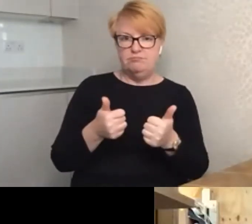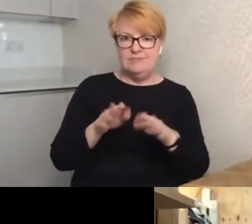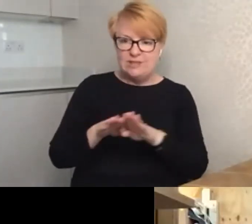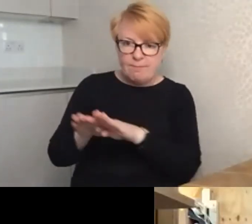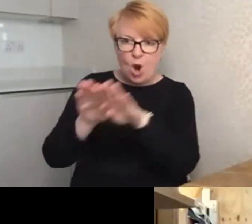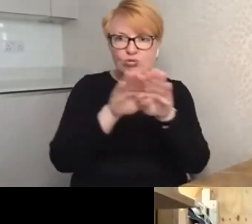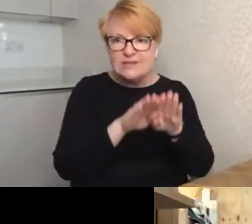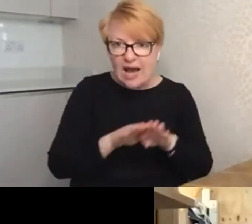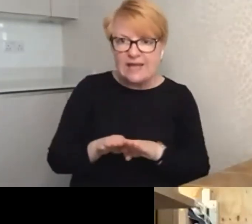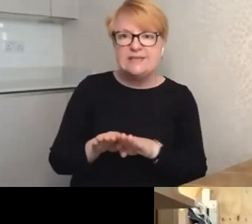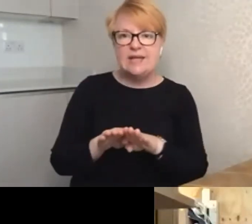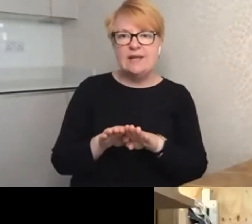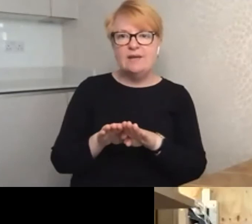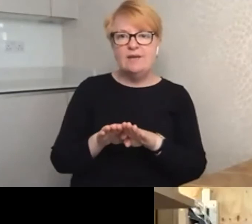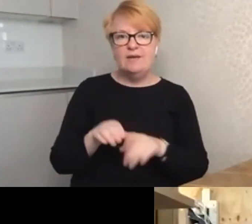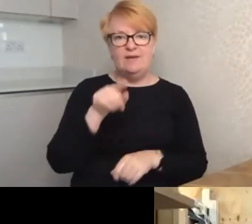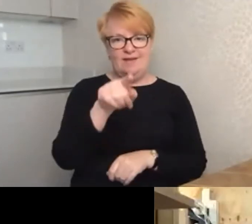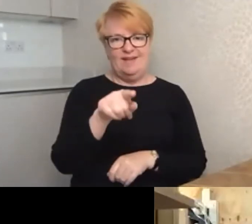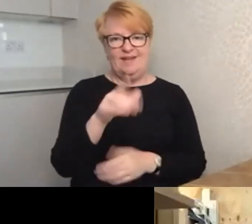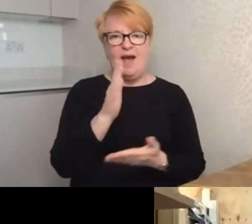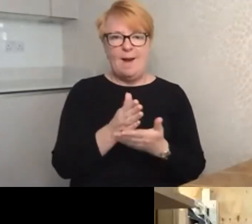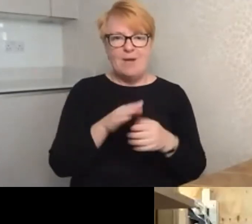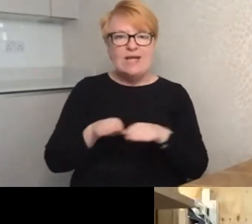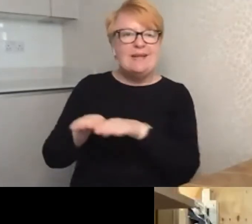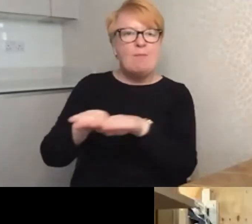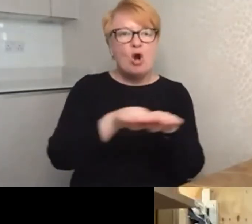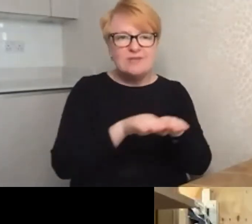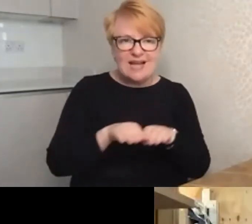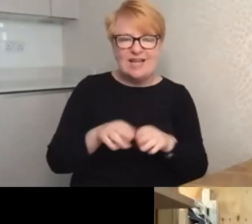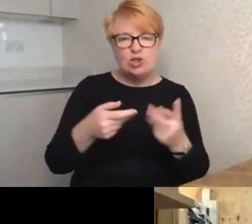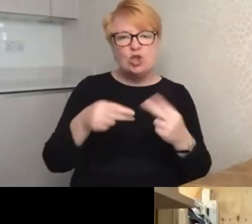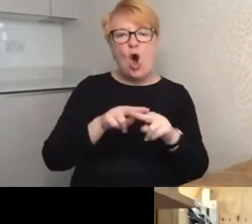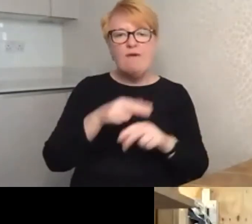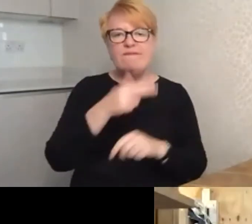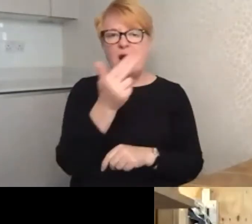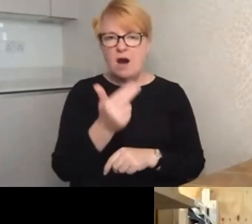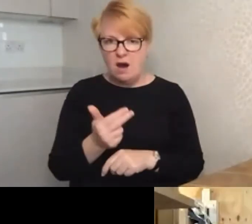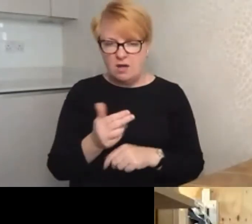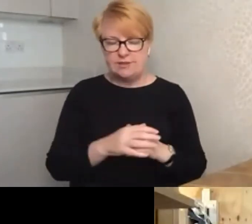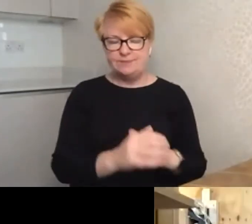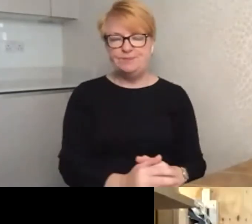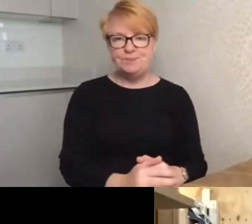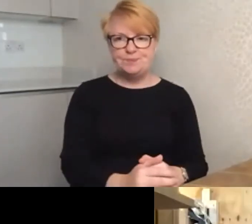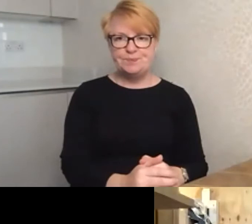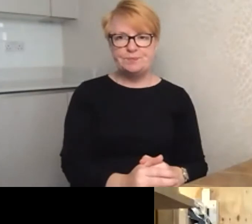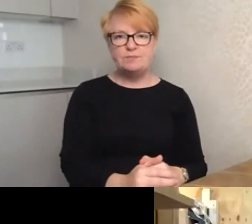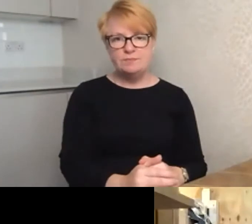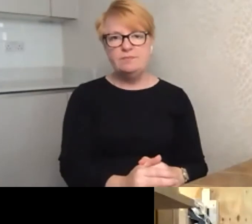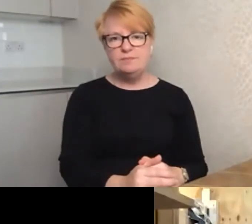Yeah, the democratising of art… >> MAT: And so, you know, yeah, I mean, there are,